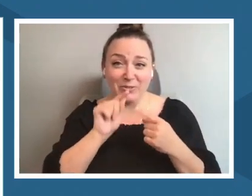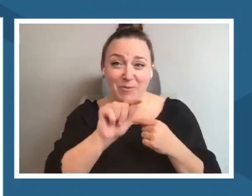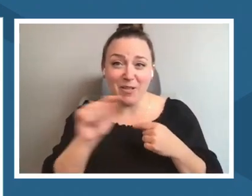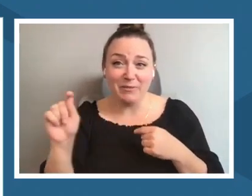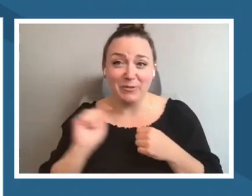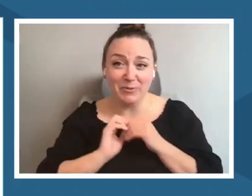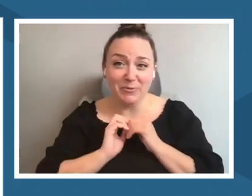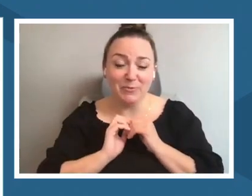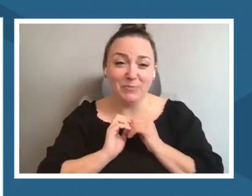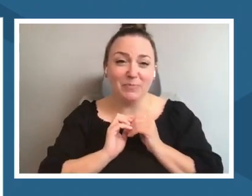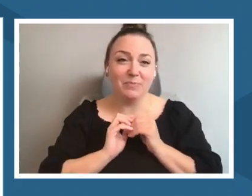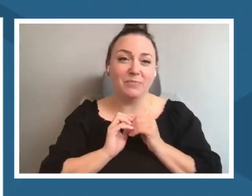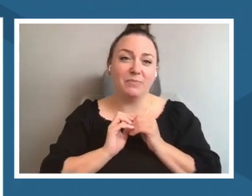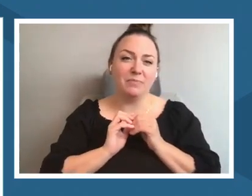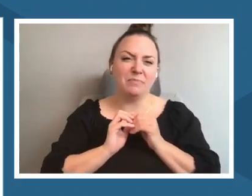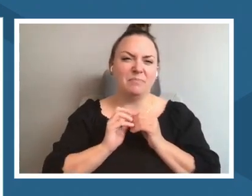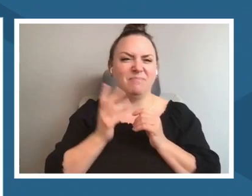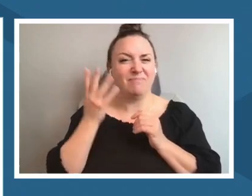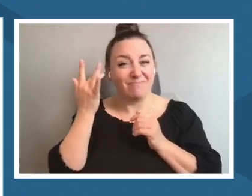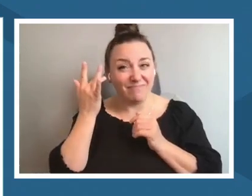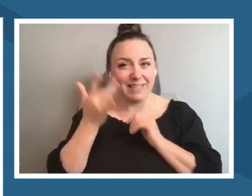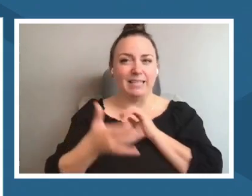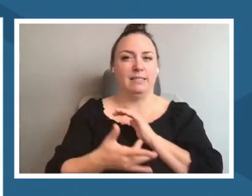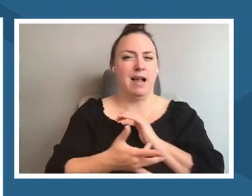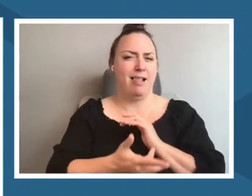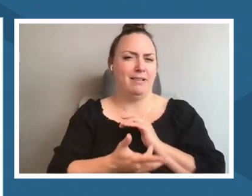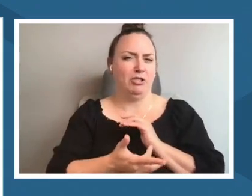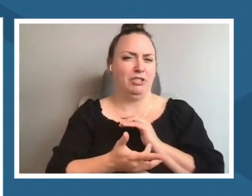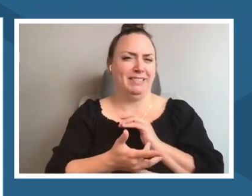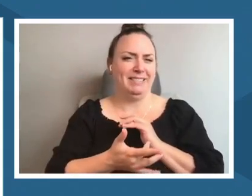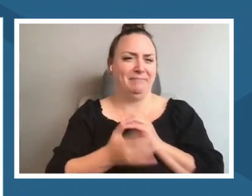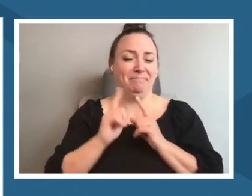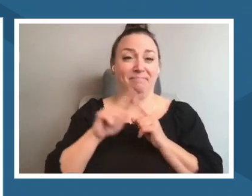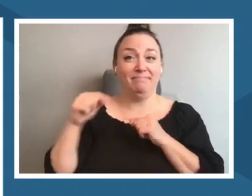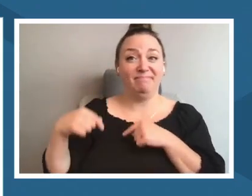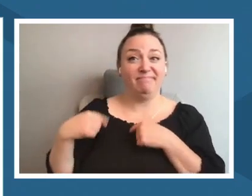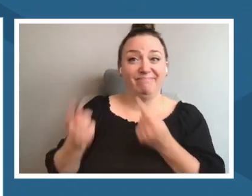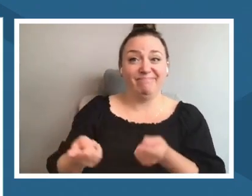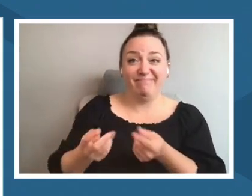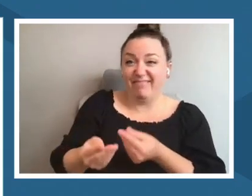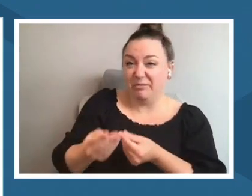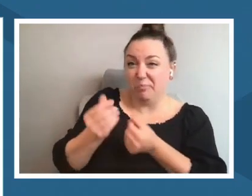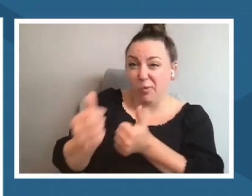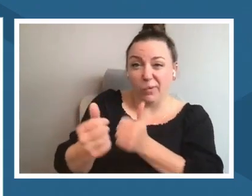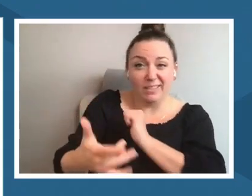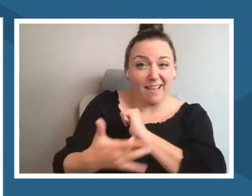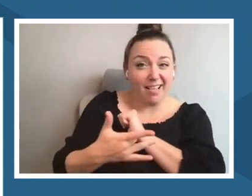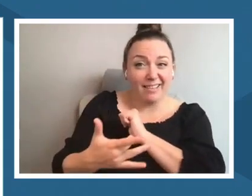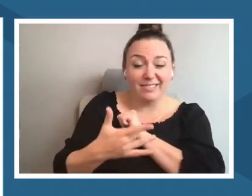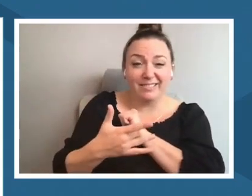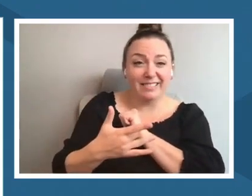mostly because of technology but so far it's been smooth sailing i don't feel